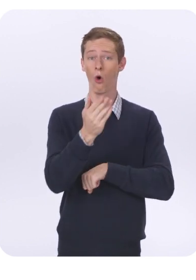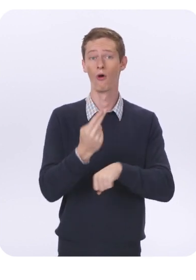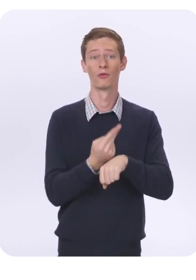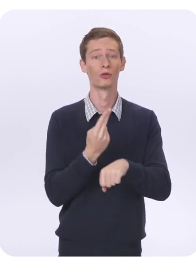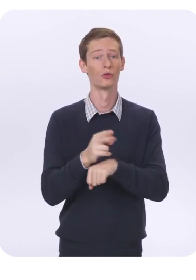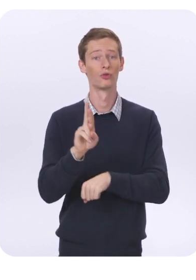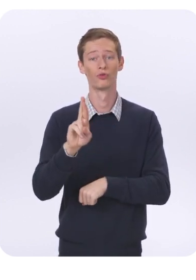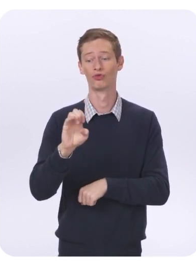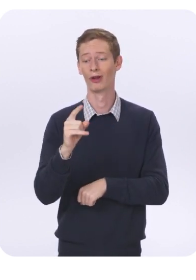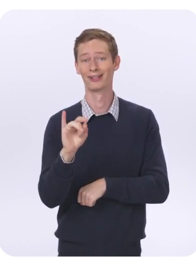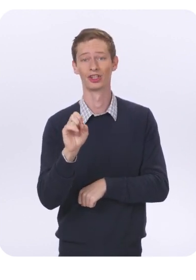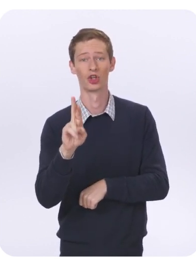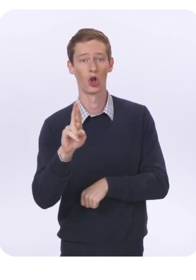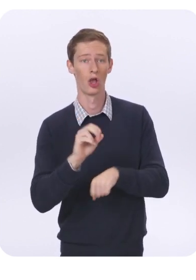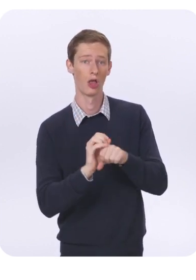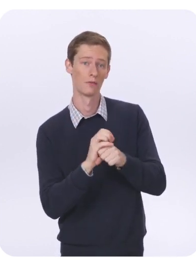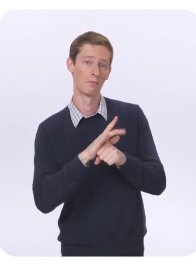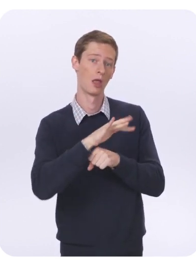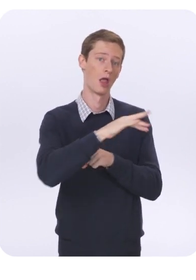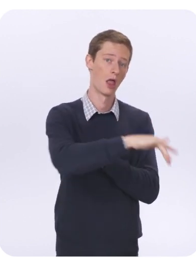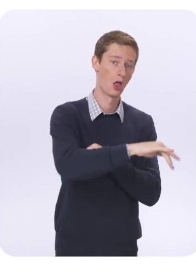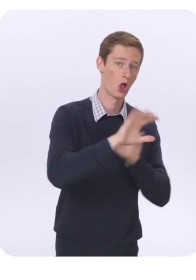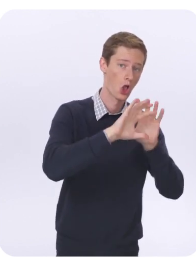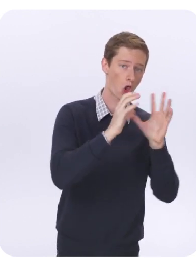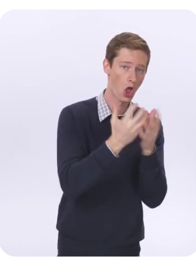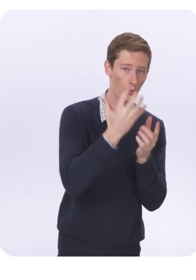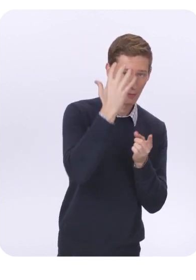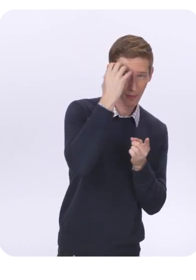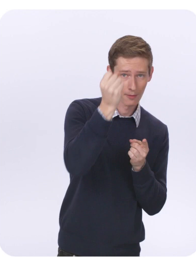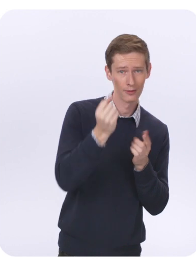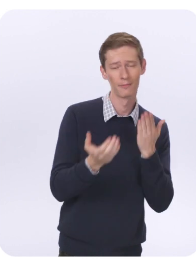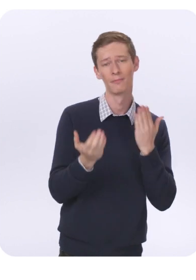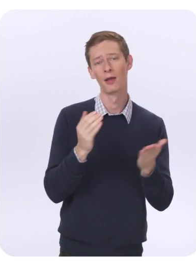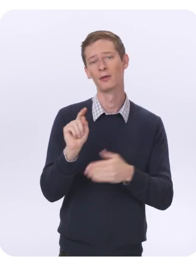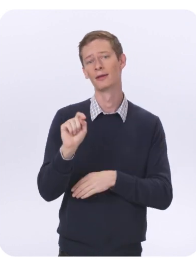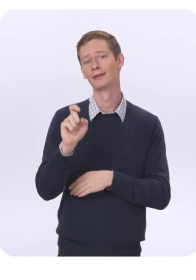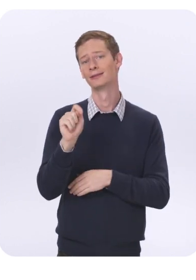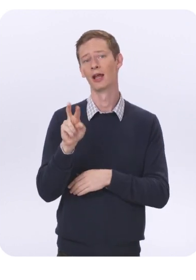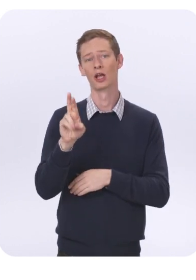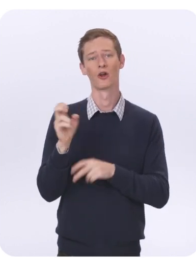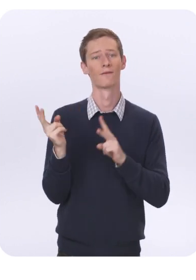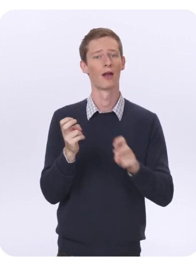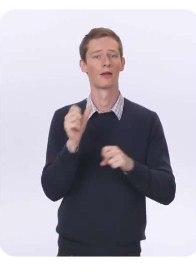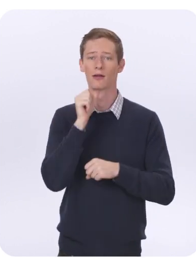Maybe texture features are not high enough compared to before maybe it’s a case of flow wave equipancy.